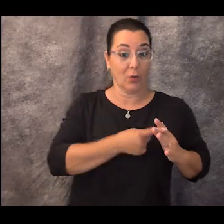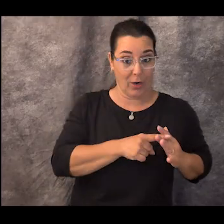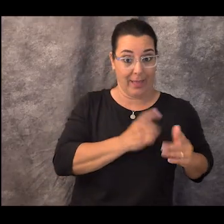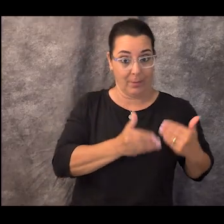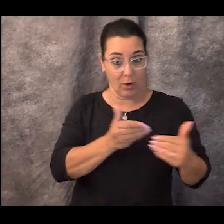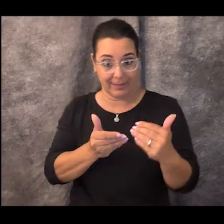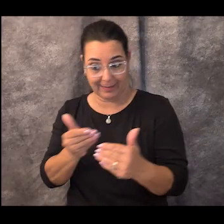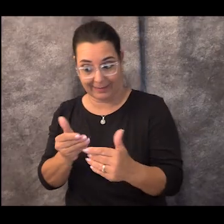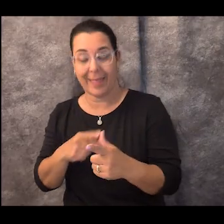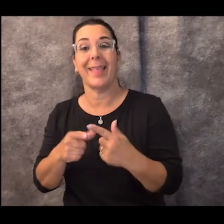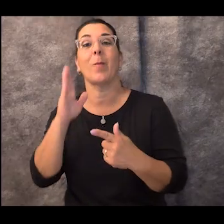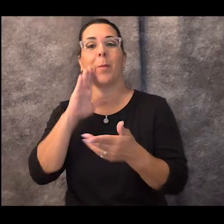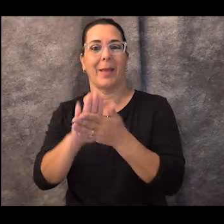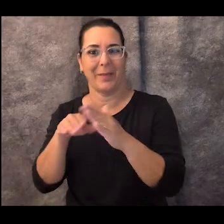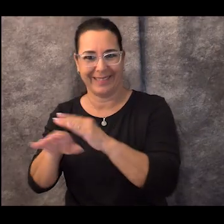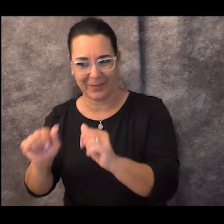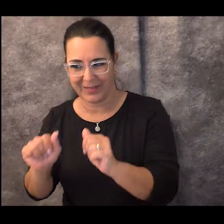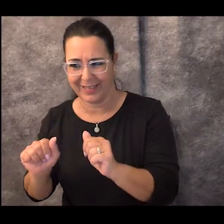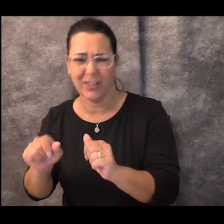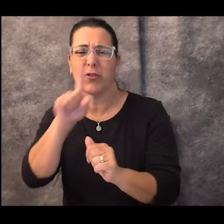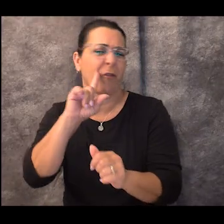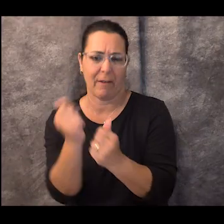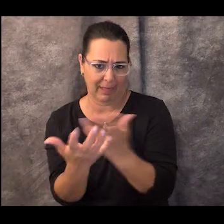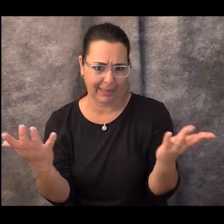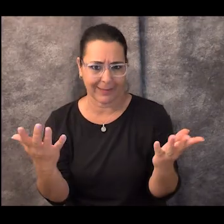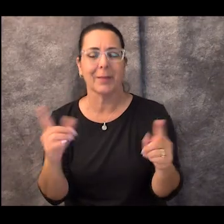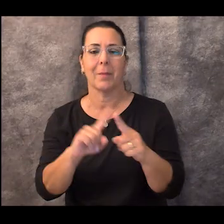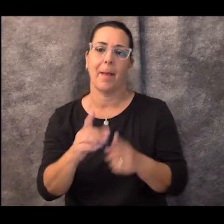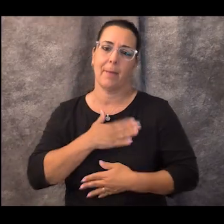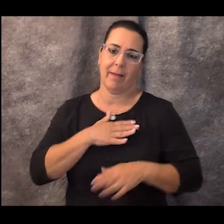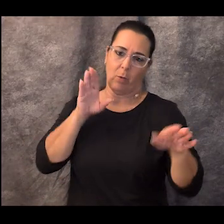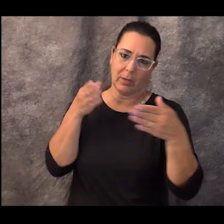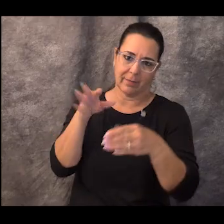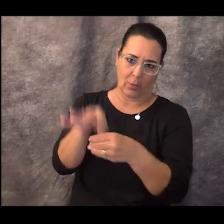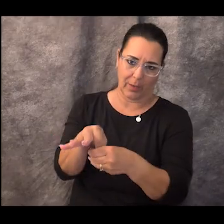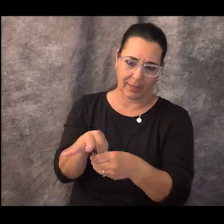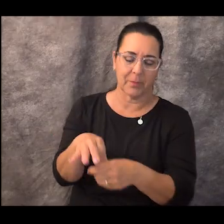And I'm sure that's true for everything we can think of. But voting is my piece of it. So in terms of elections, I know it's definitely true.